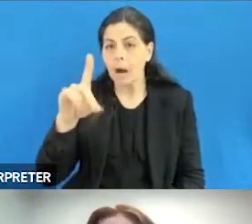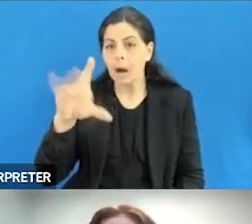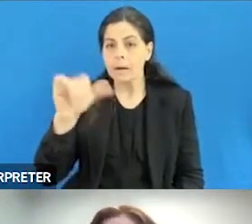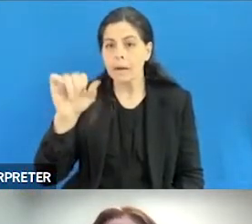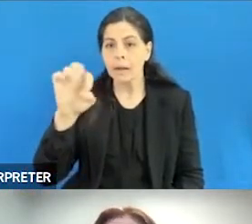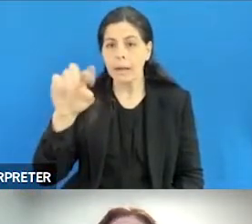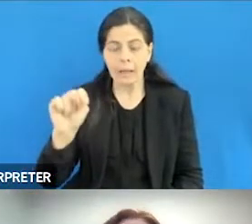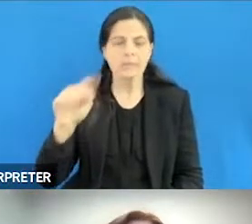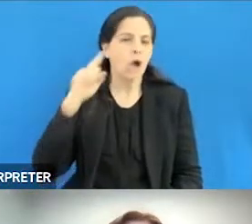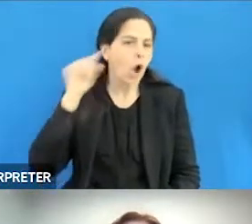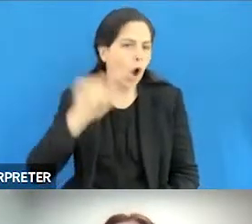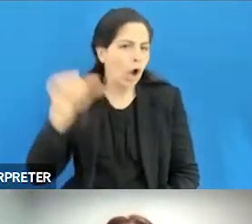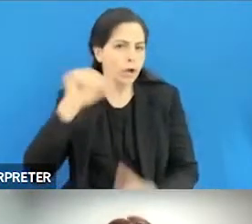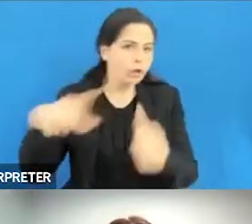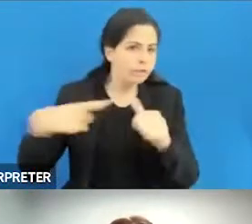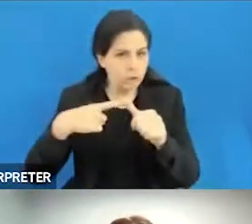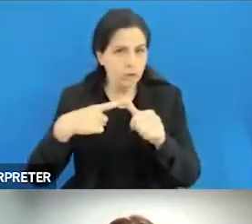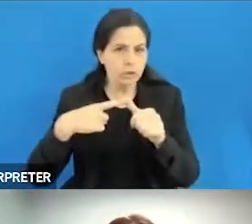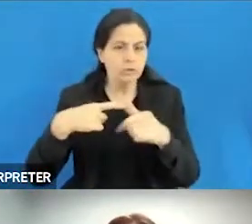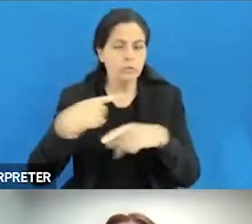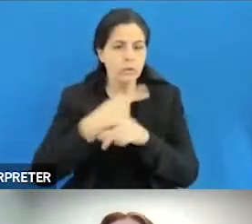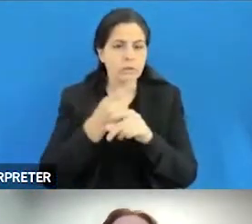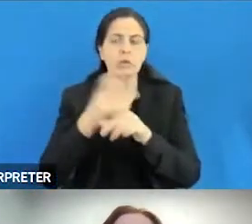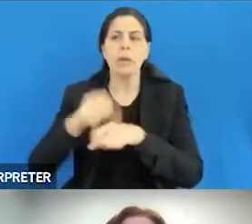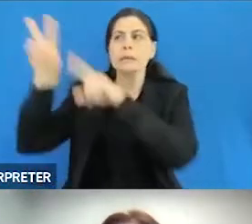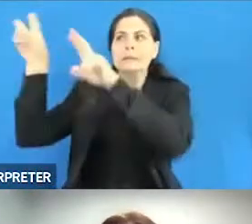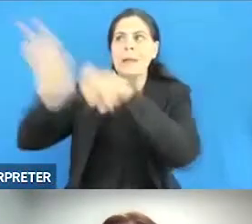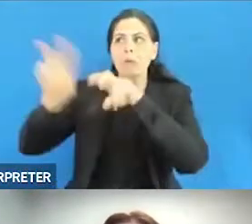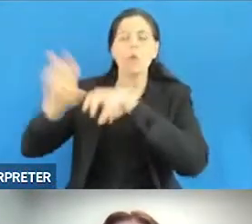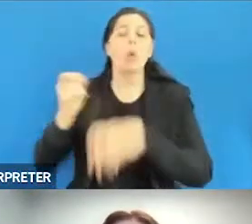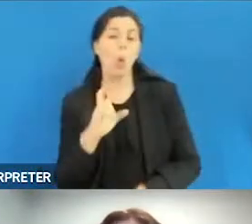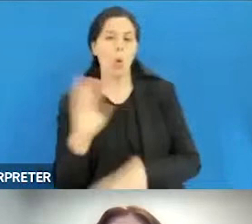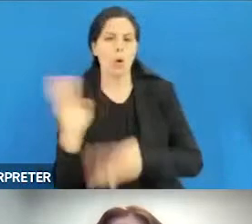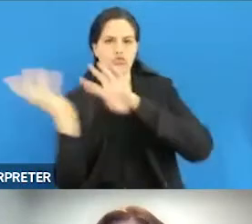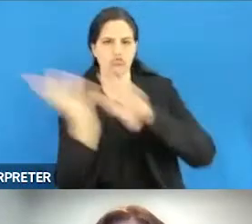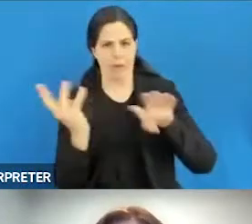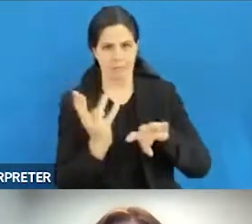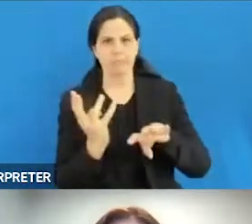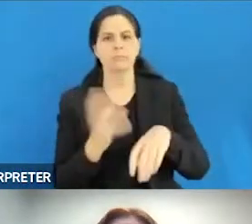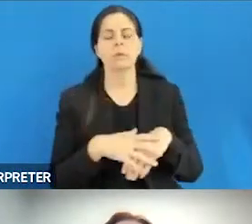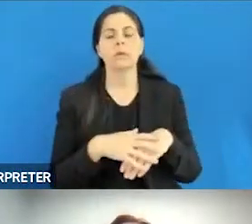or stream from a variety of podcast platforms and the numbers vary, but depending on the source,